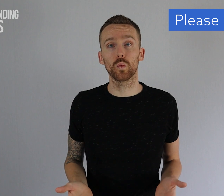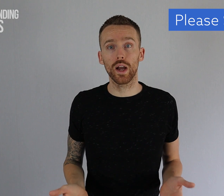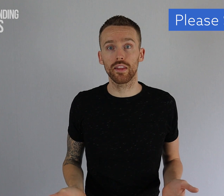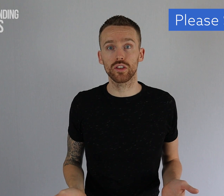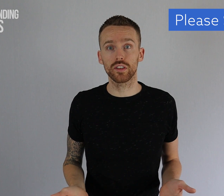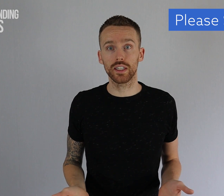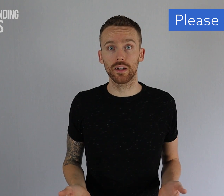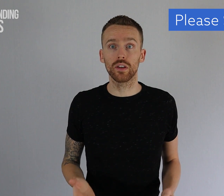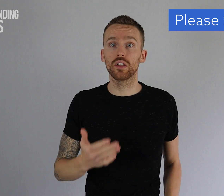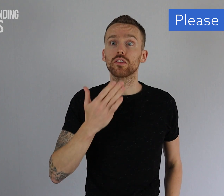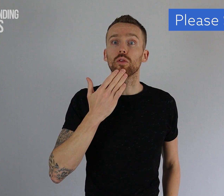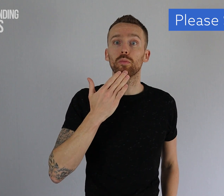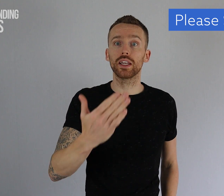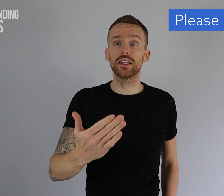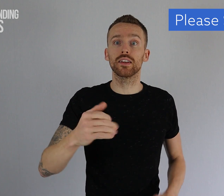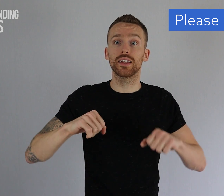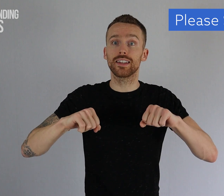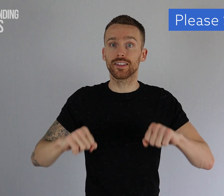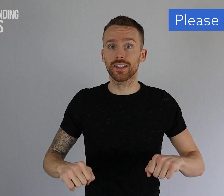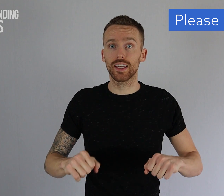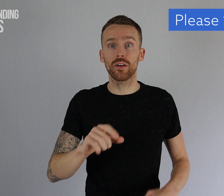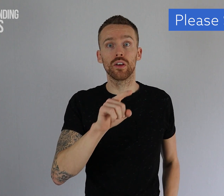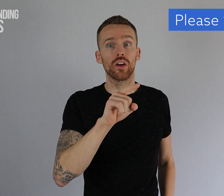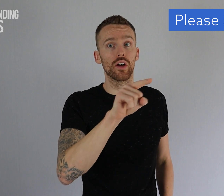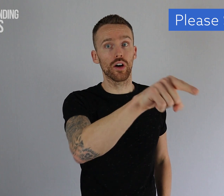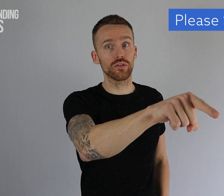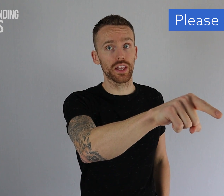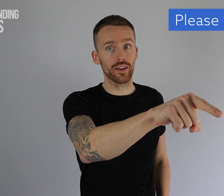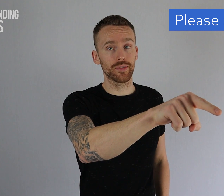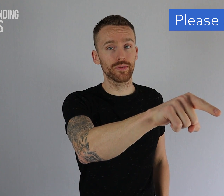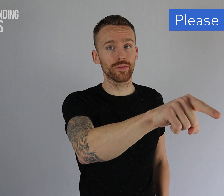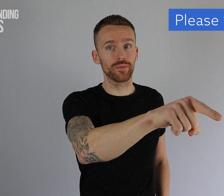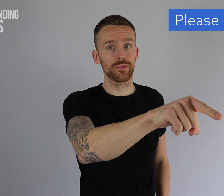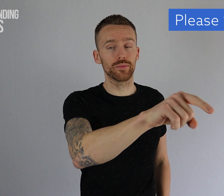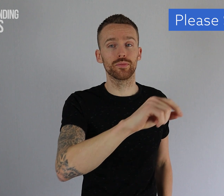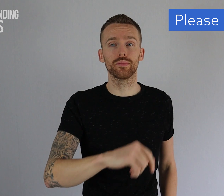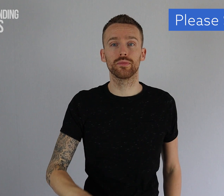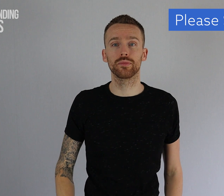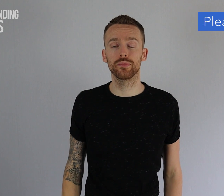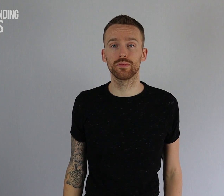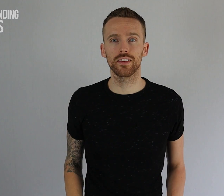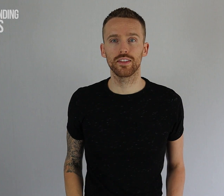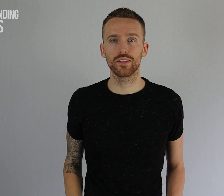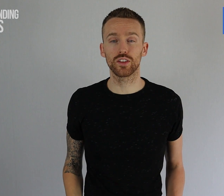to where they should sit down. So please sit down, over there.